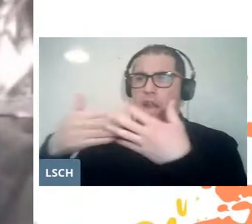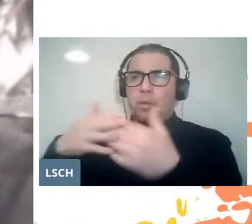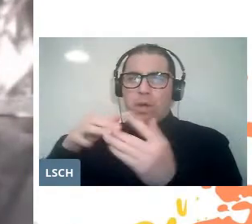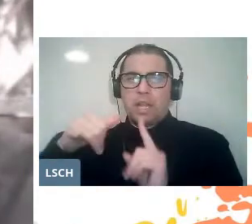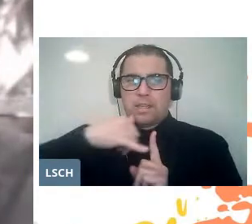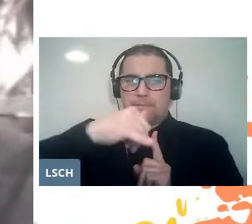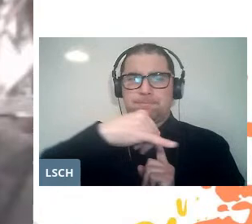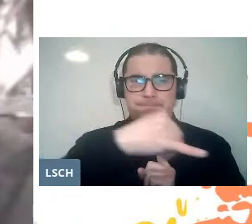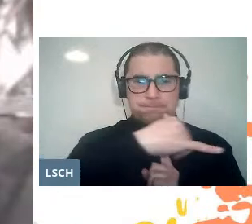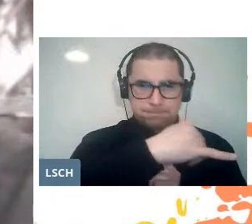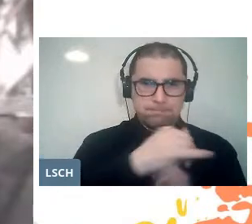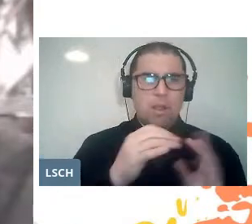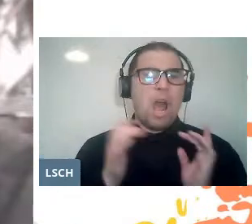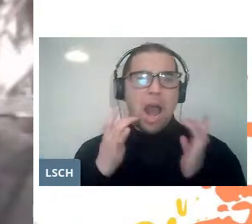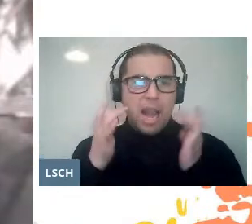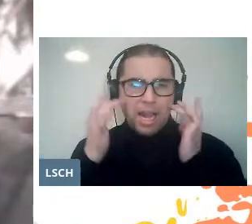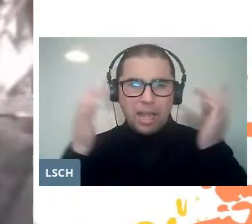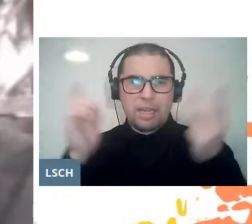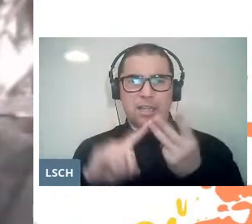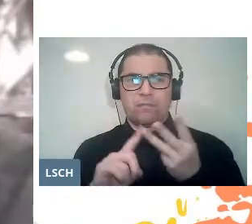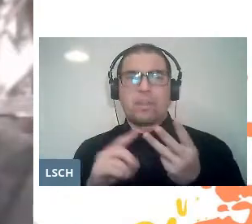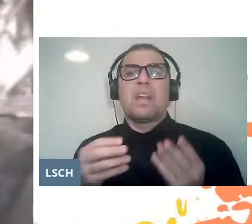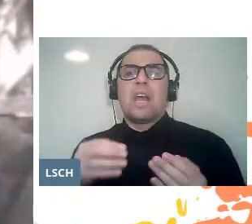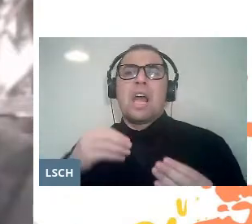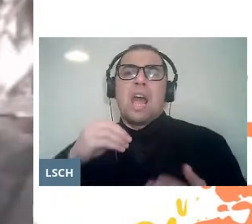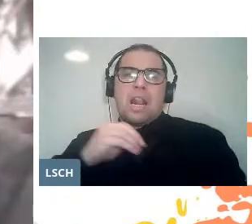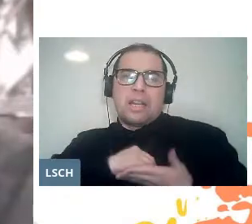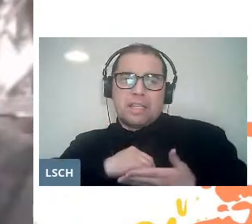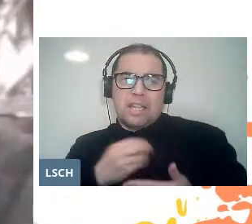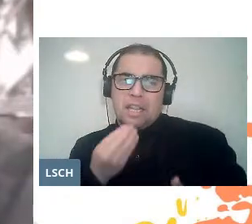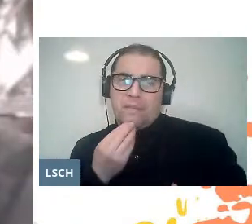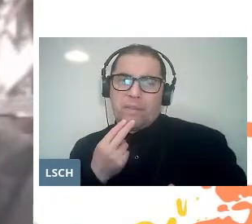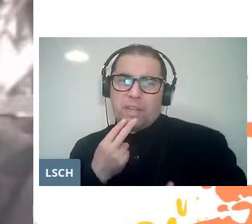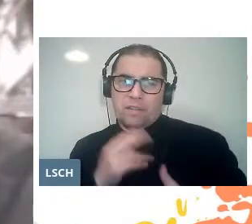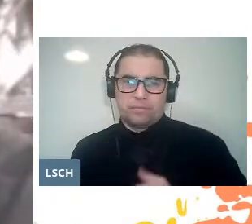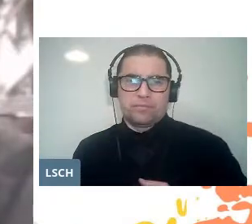with the joy and sadness of living, a desire to deepen